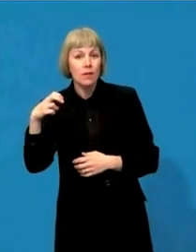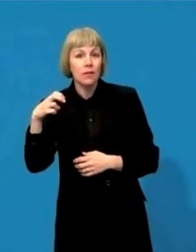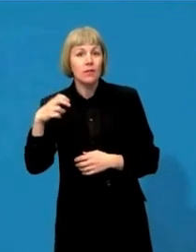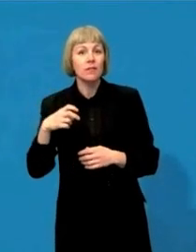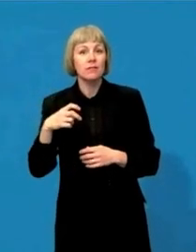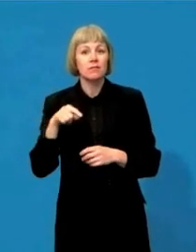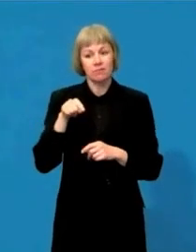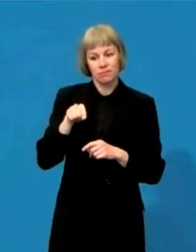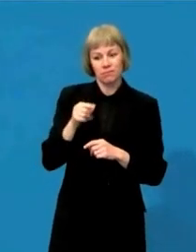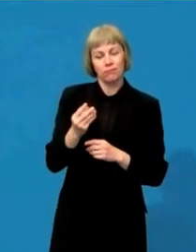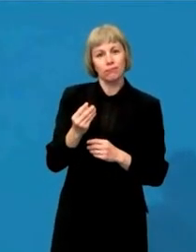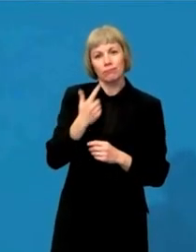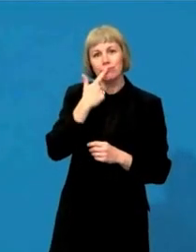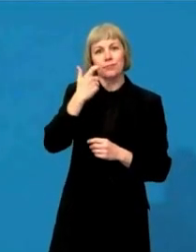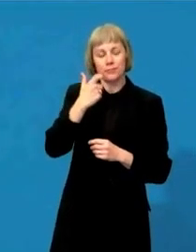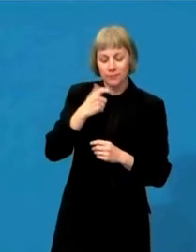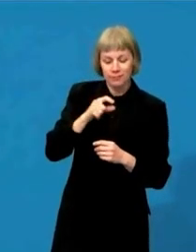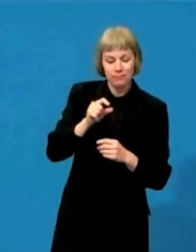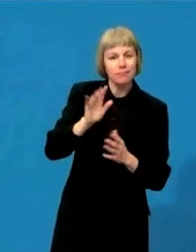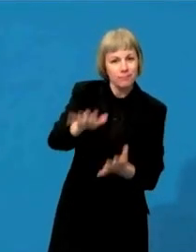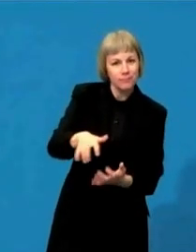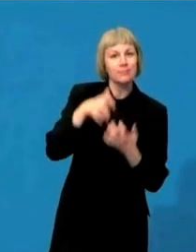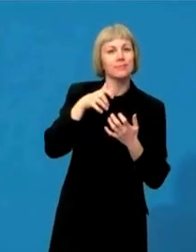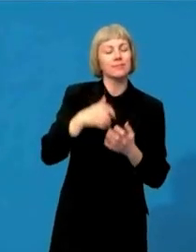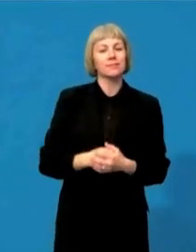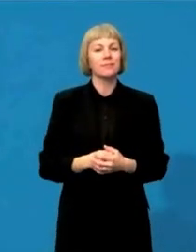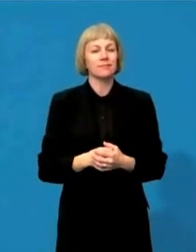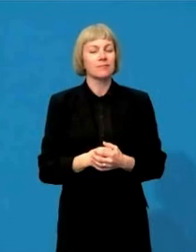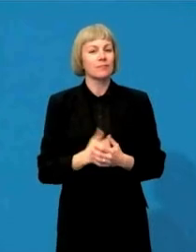over this way. But we get those things always in season.